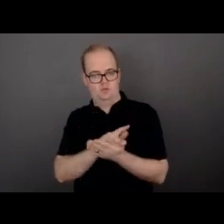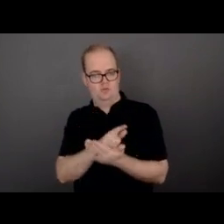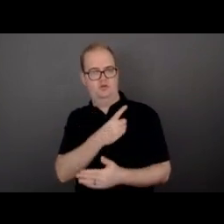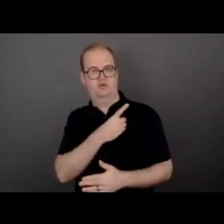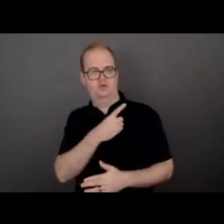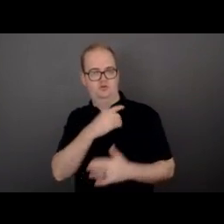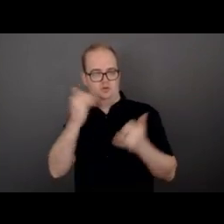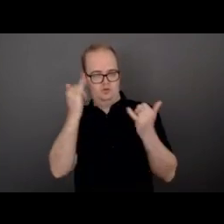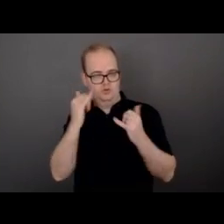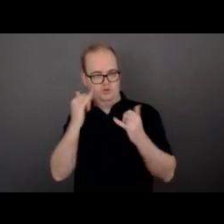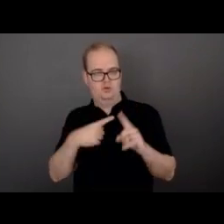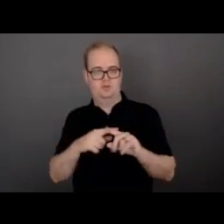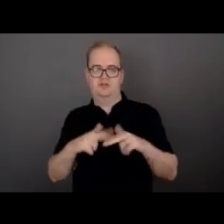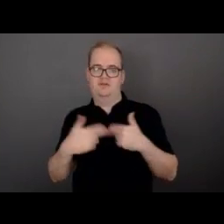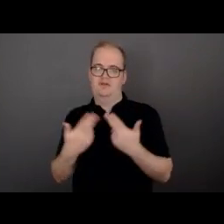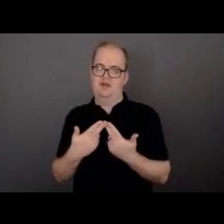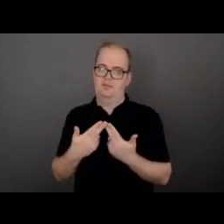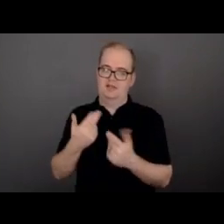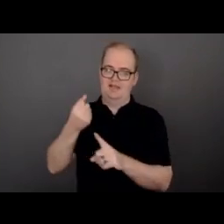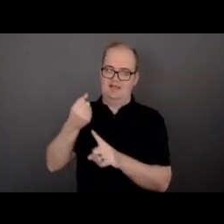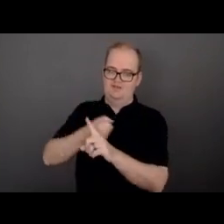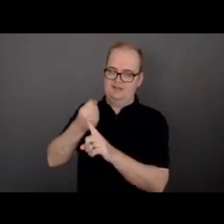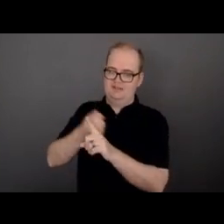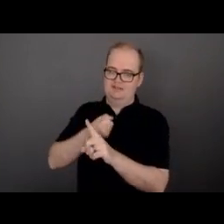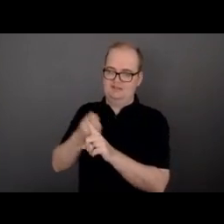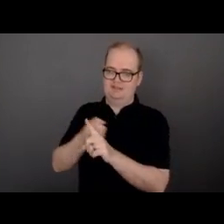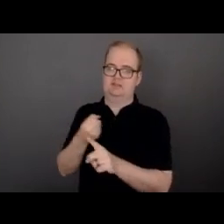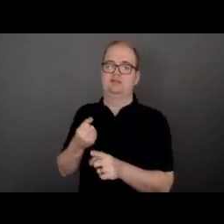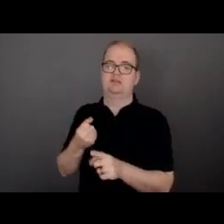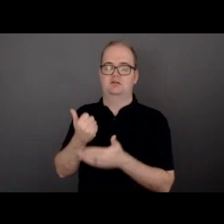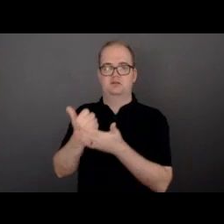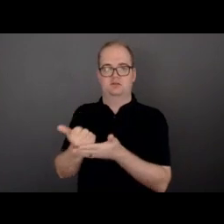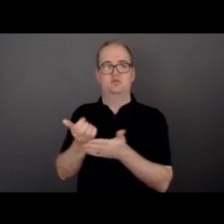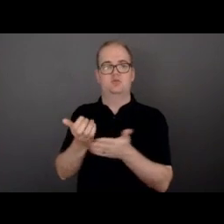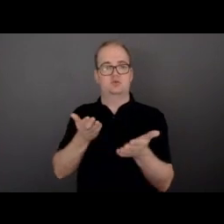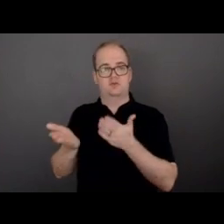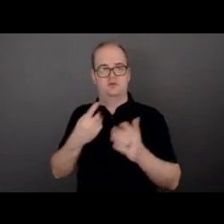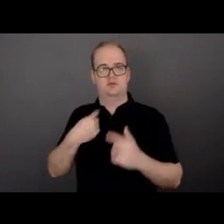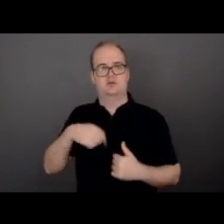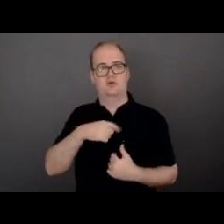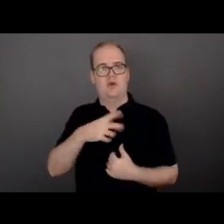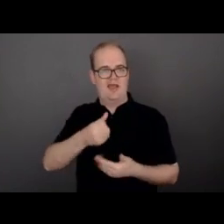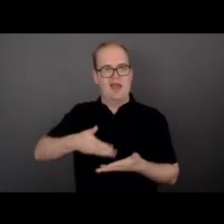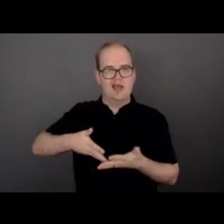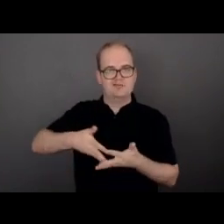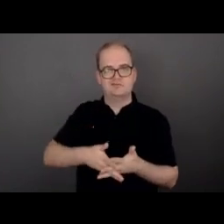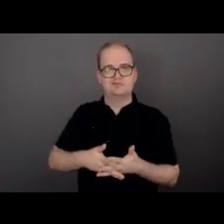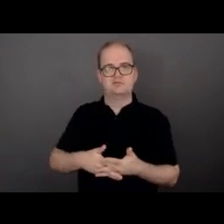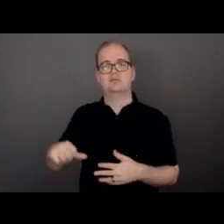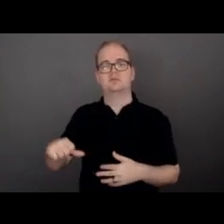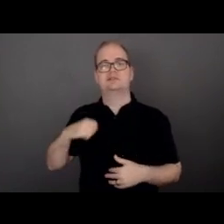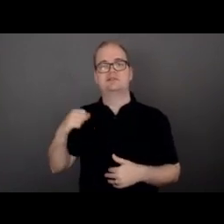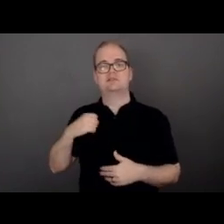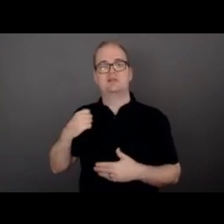support service, we do have embedded support workers so at the Brisbane Magistrates Court